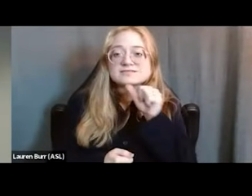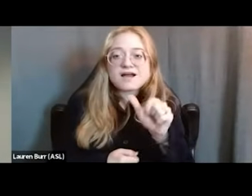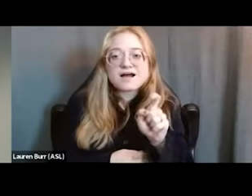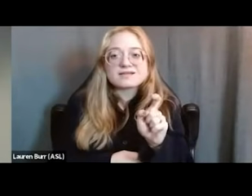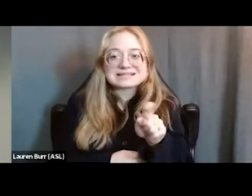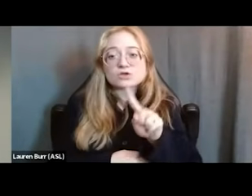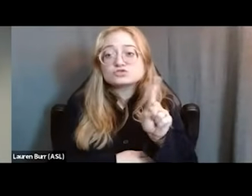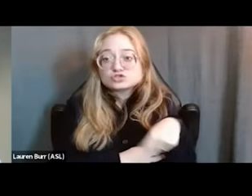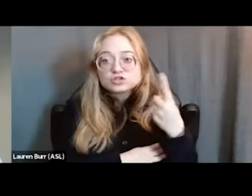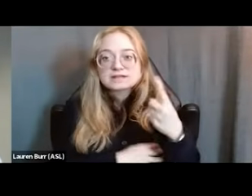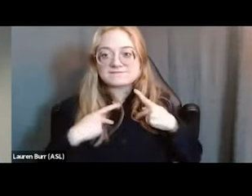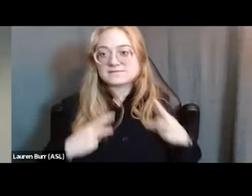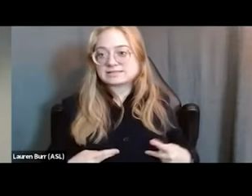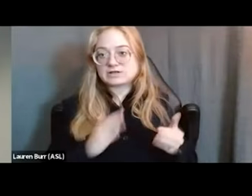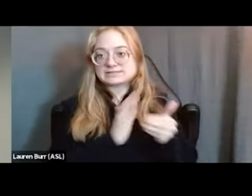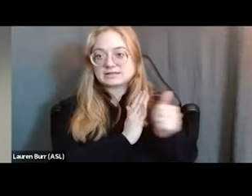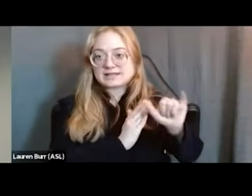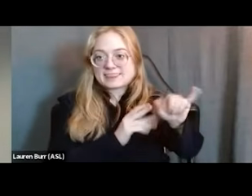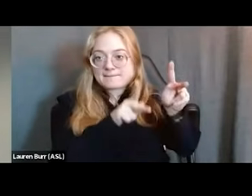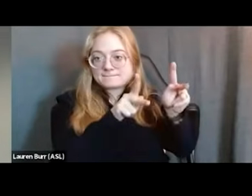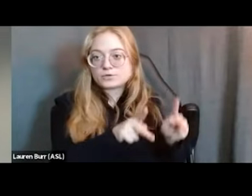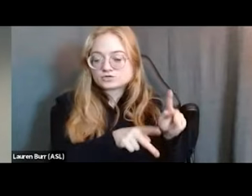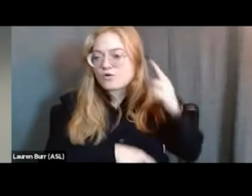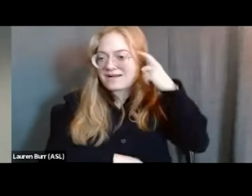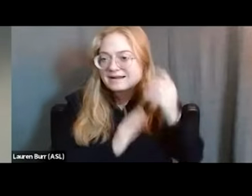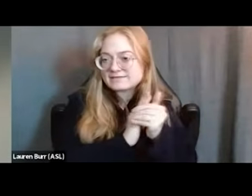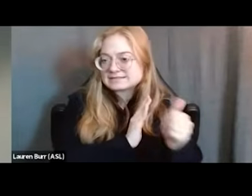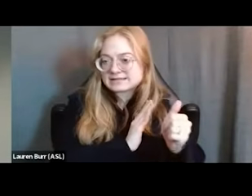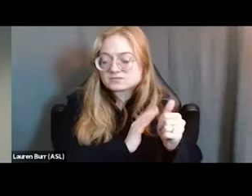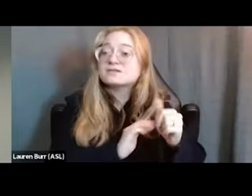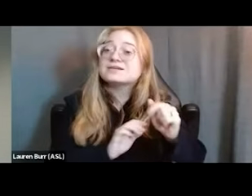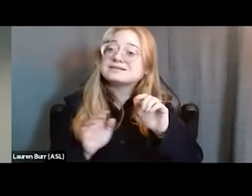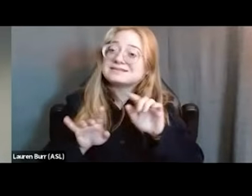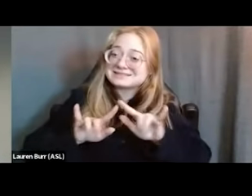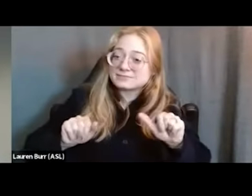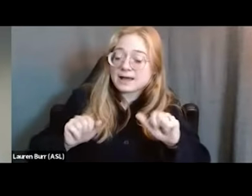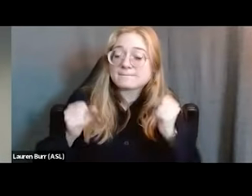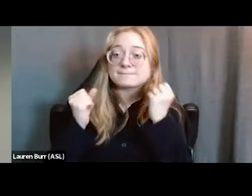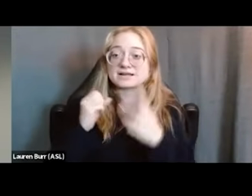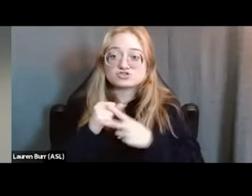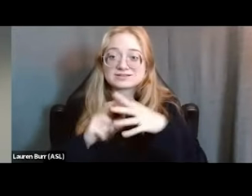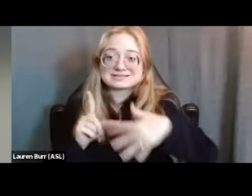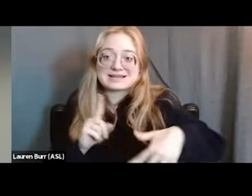just the physical skills of the person or cognitive skills, but it is in part, many shelter settings are not fully accessible,